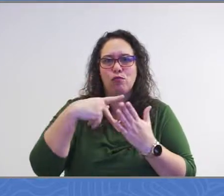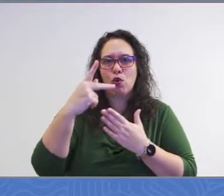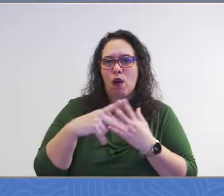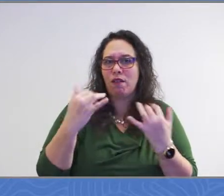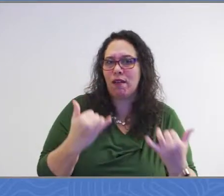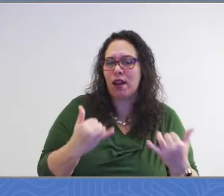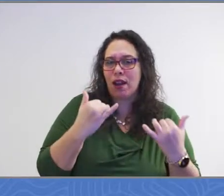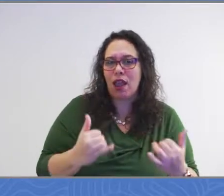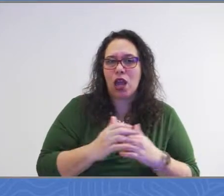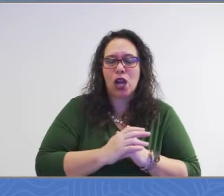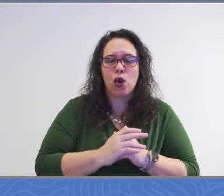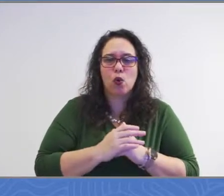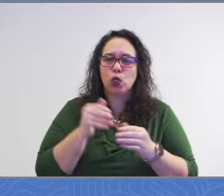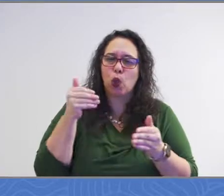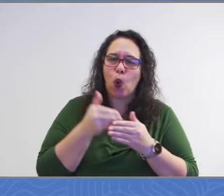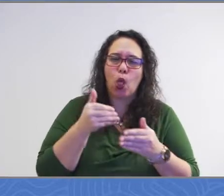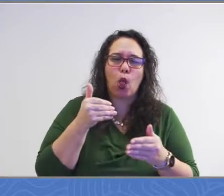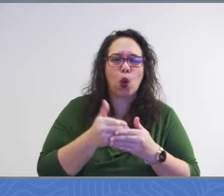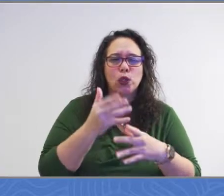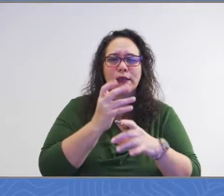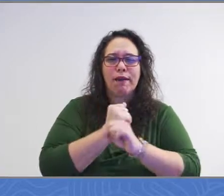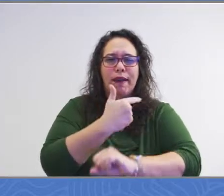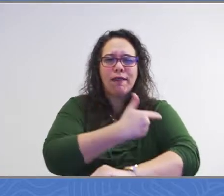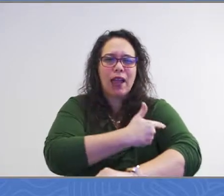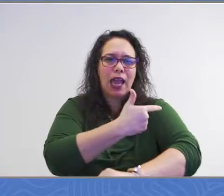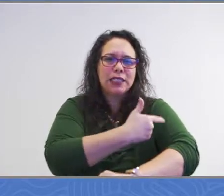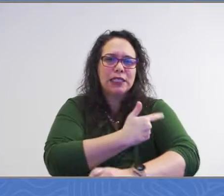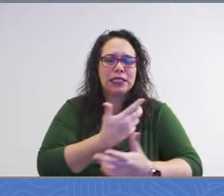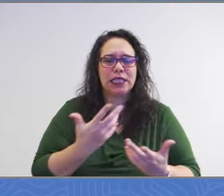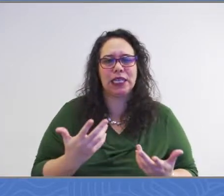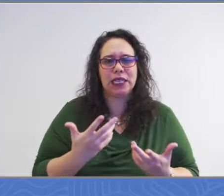we're so close to getting vaccinated and slowing the spread of the virus.